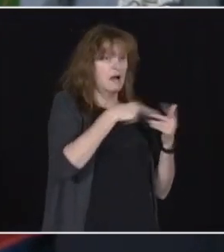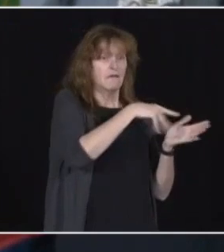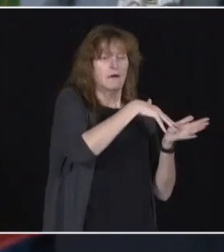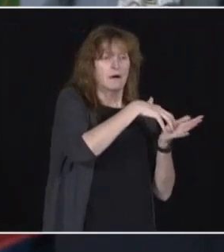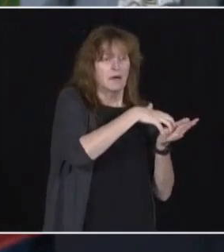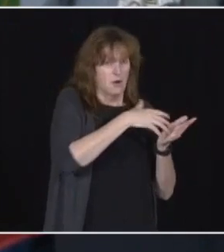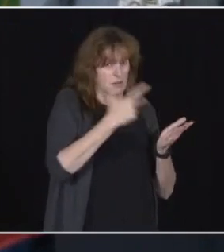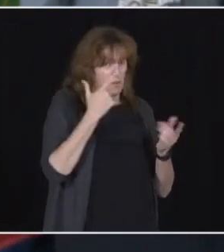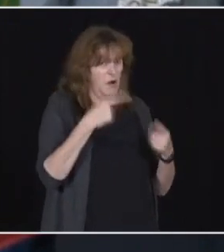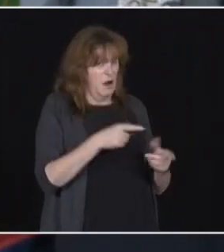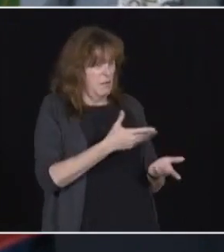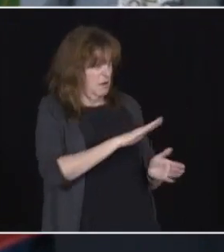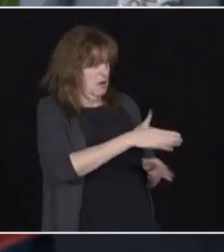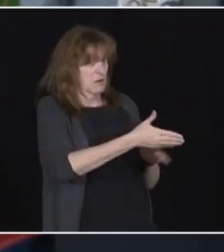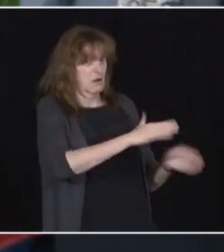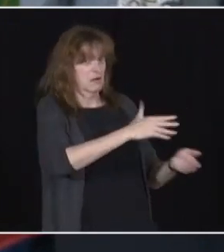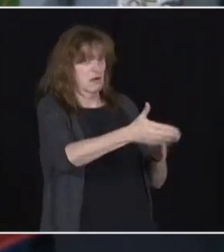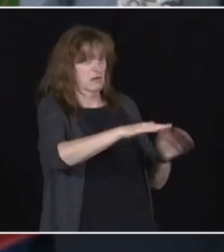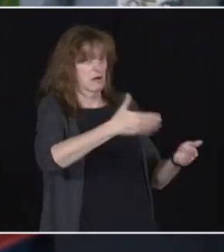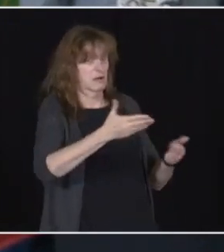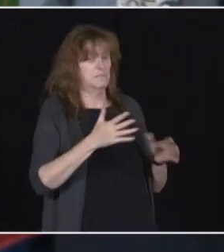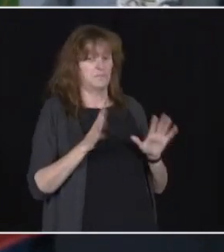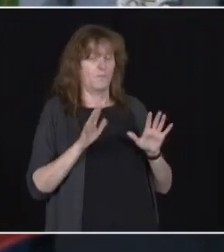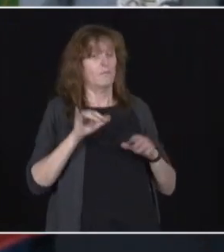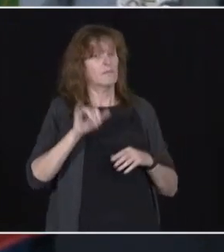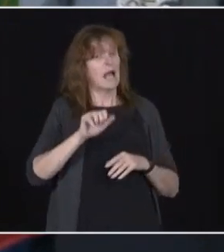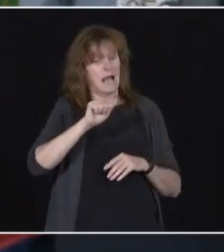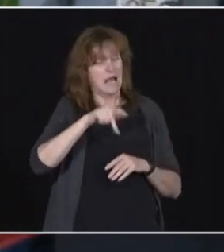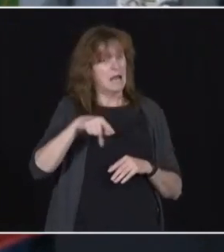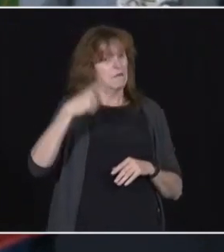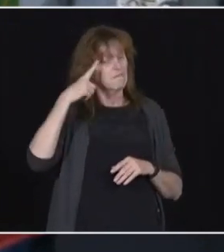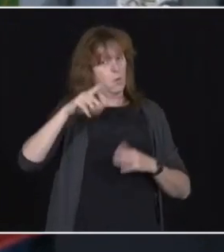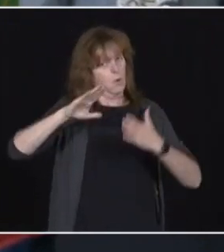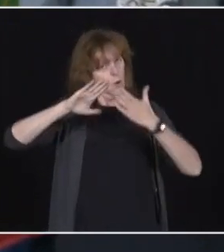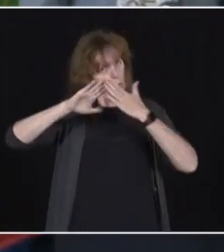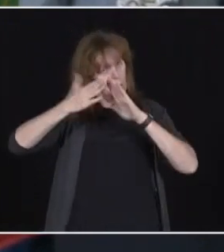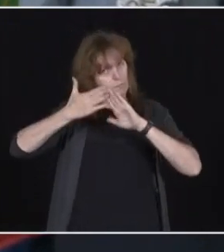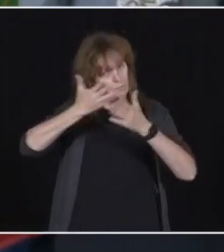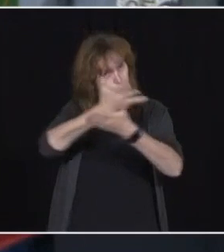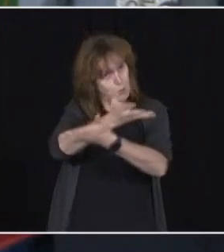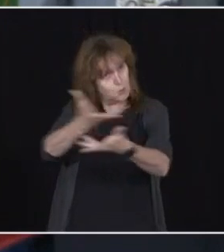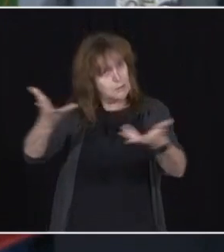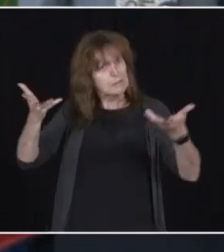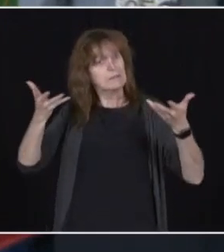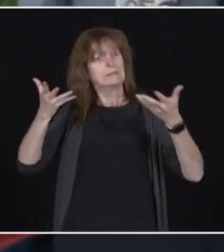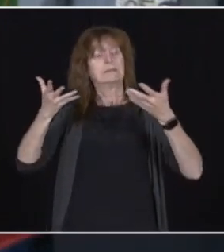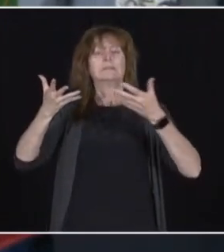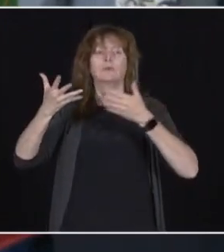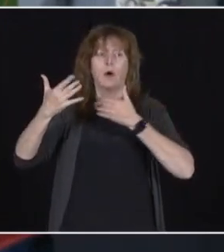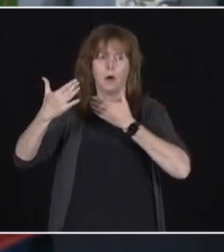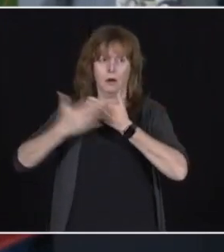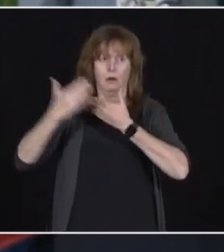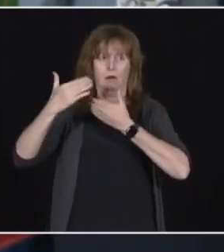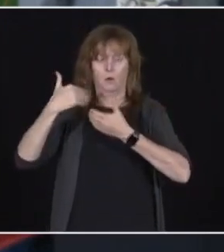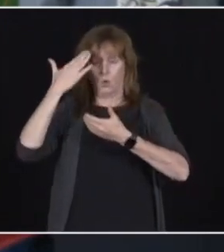That we see when I. It is more for the people in the community so they do not bring it in and harm those individuals.